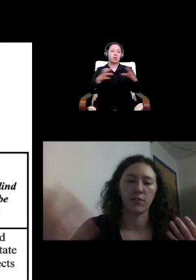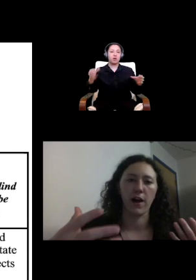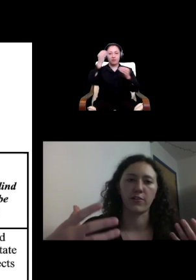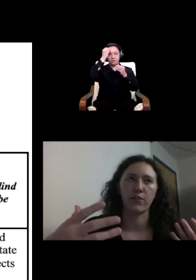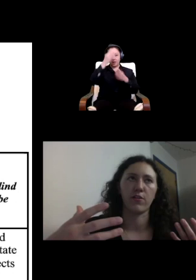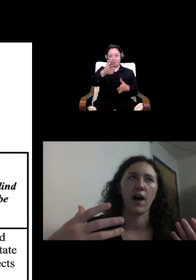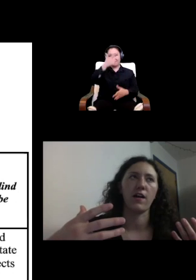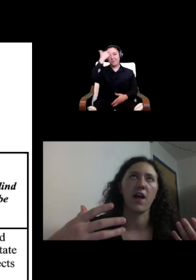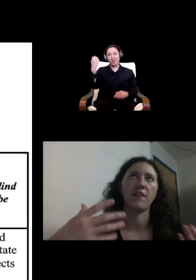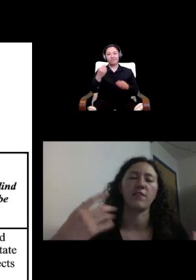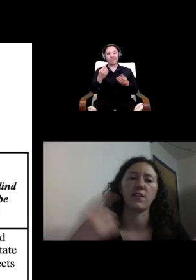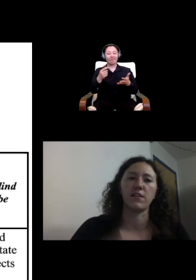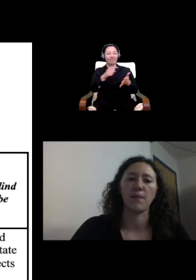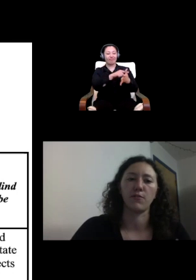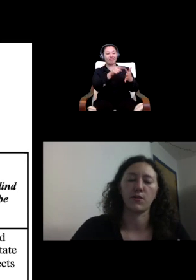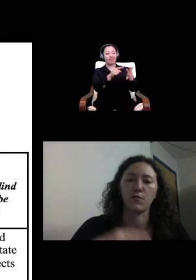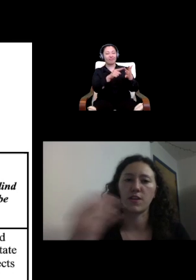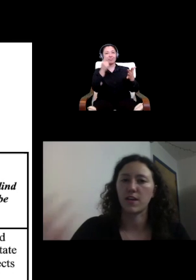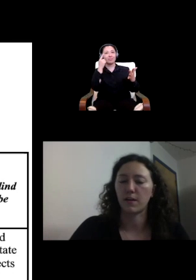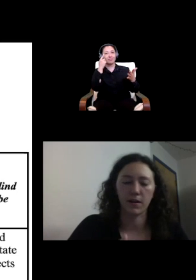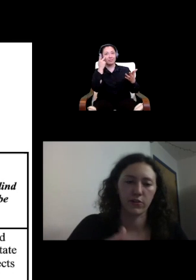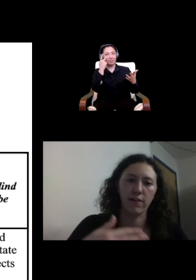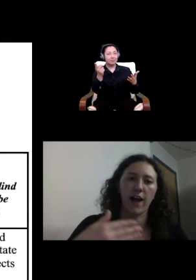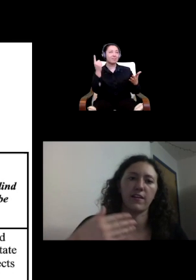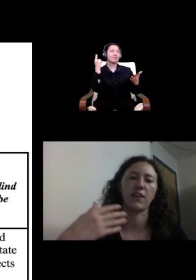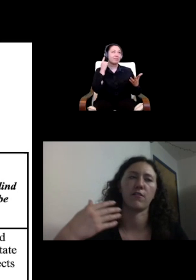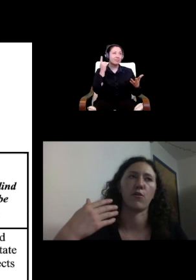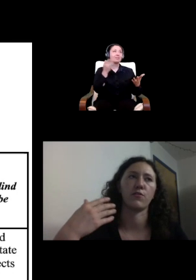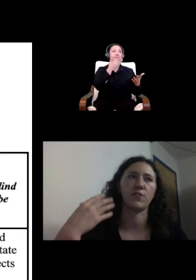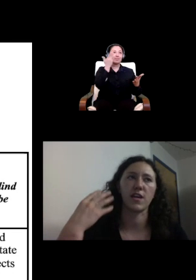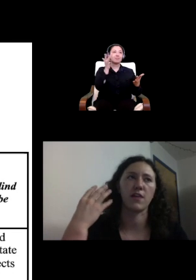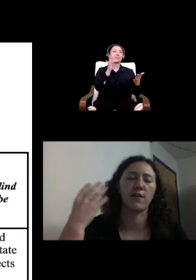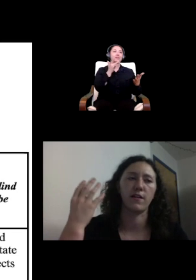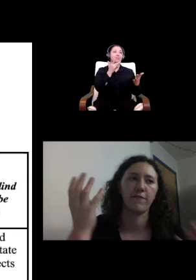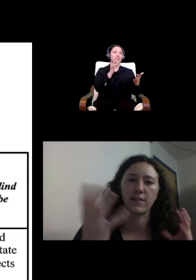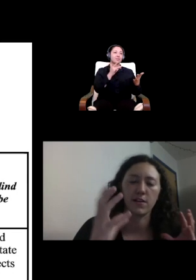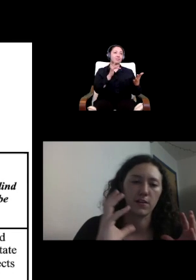loss or they are not as easily able to see their peers interacting or see the faces of